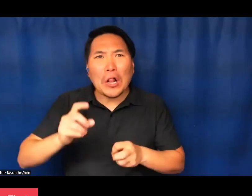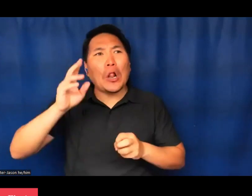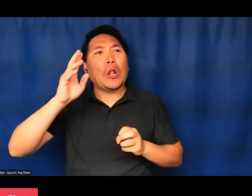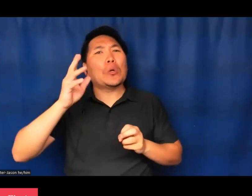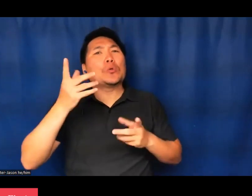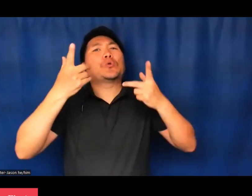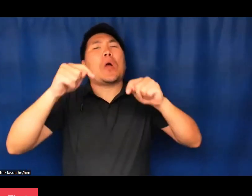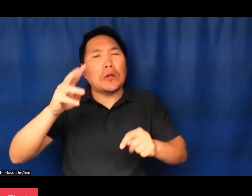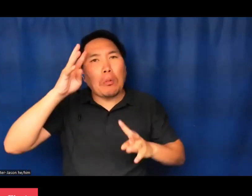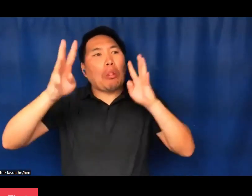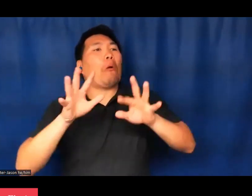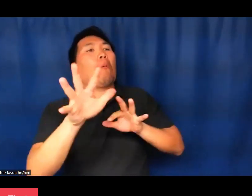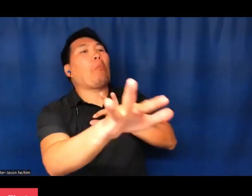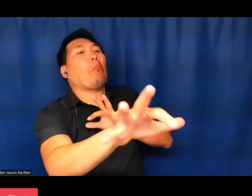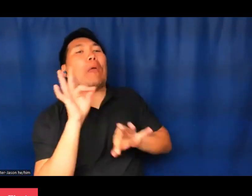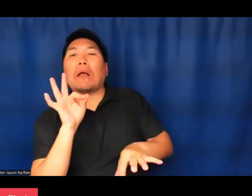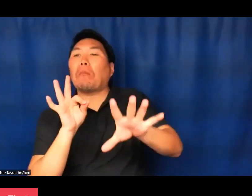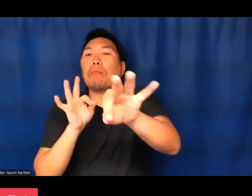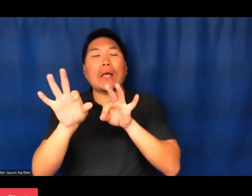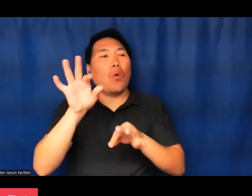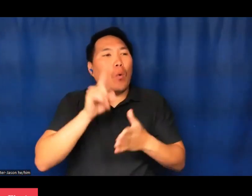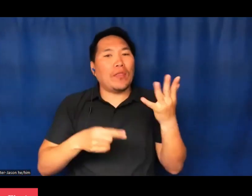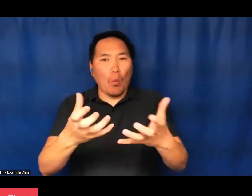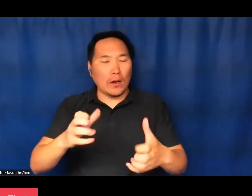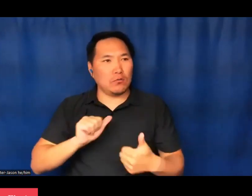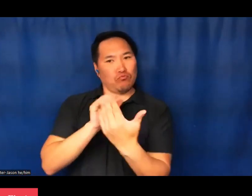It's doing this in an important way in 303 Creative.